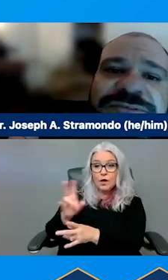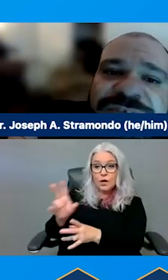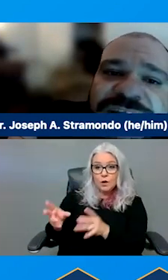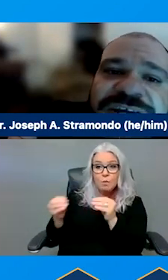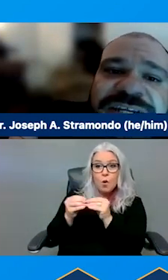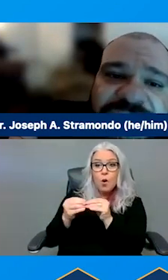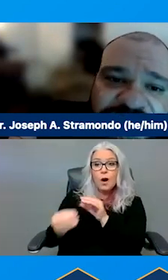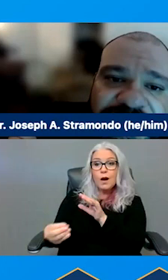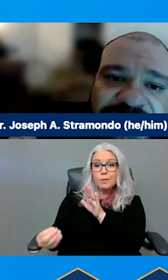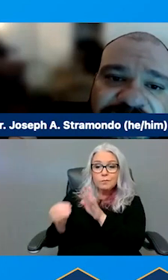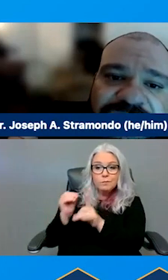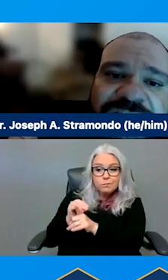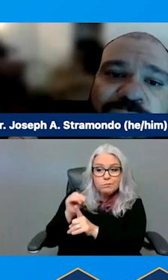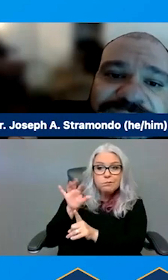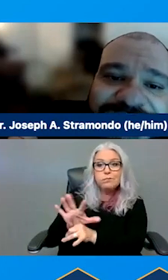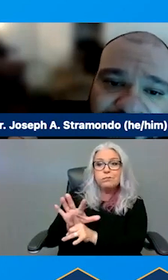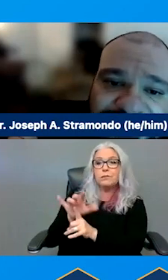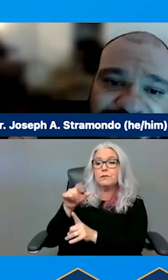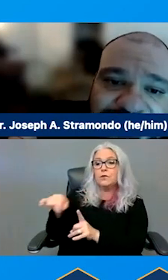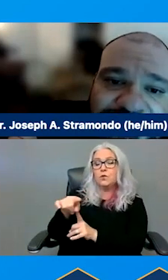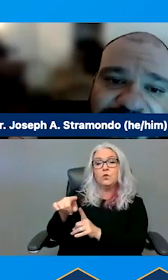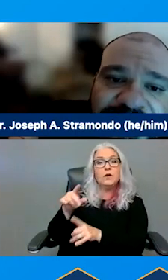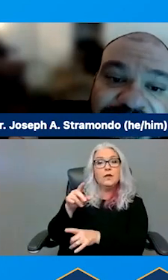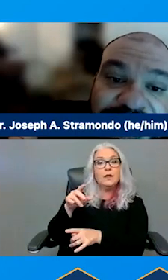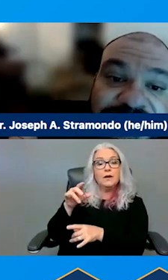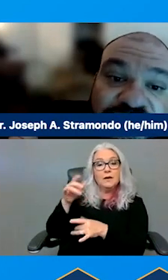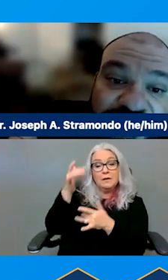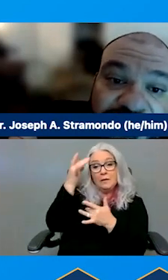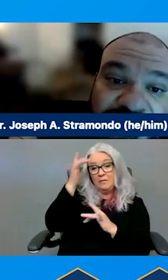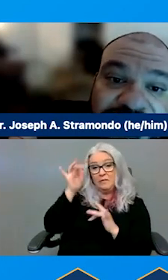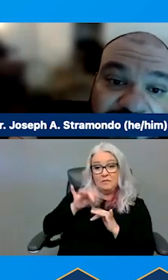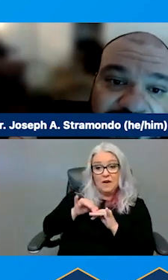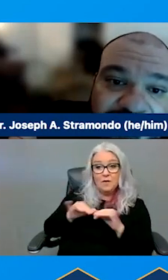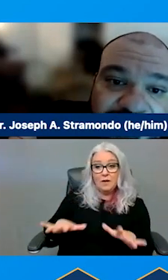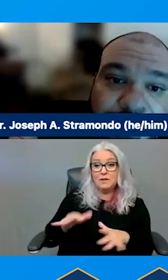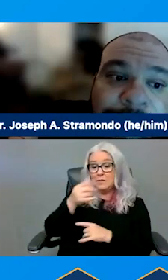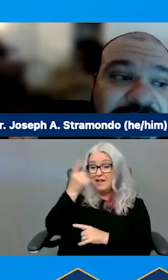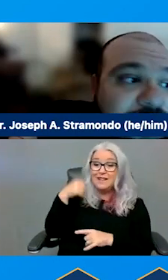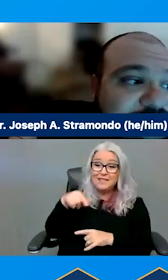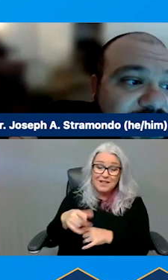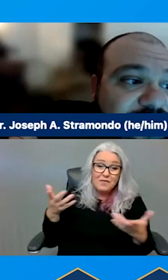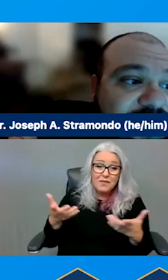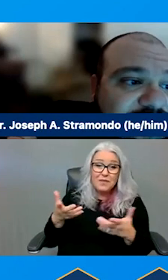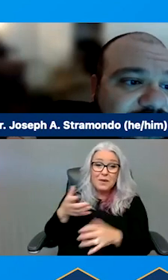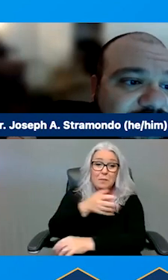of the very nature of institutional care. Power